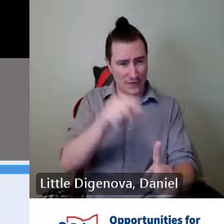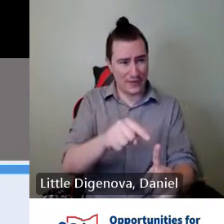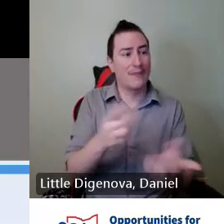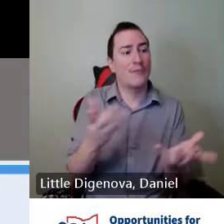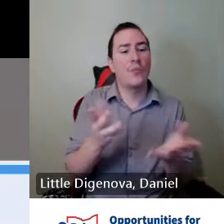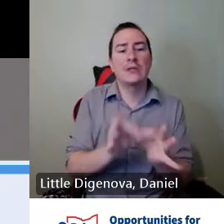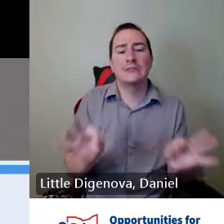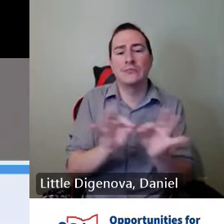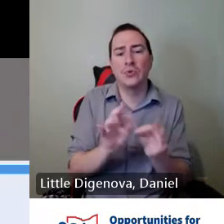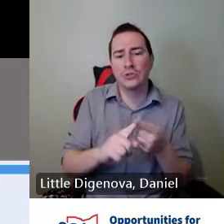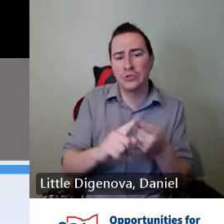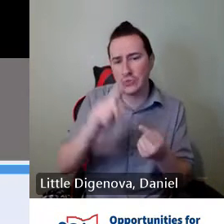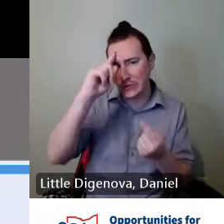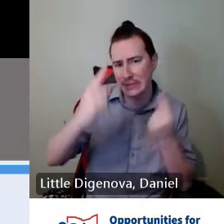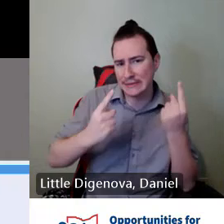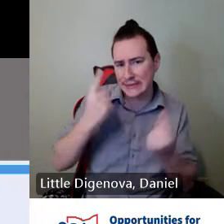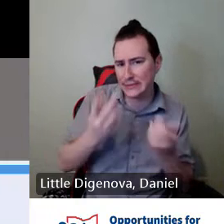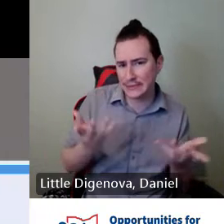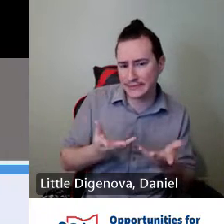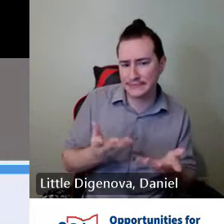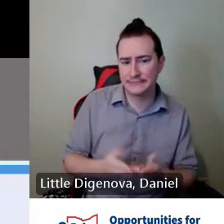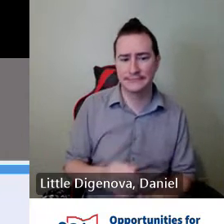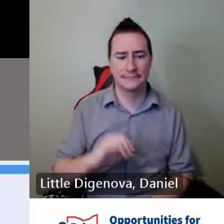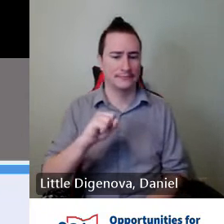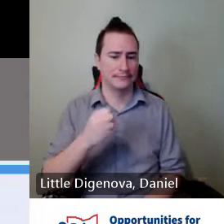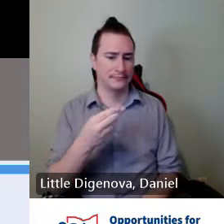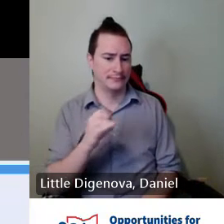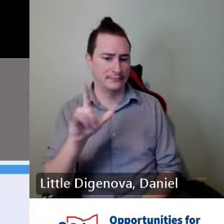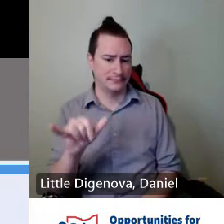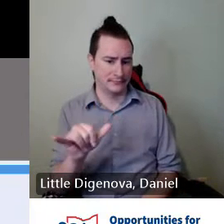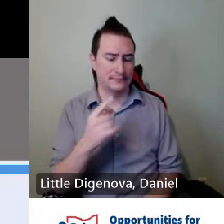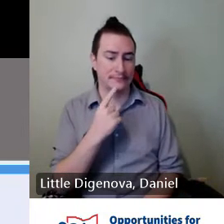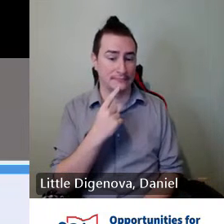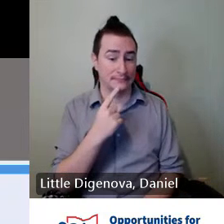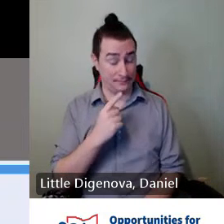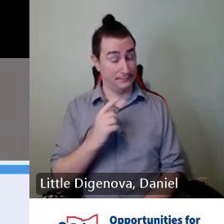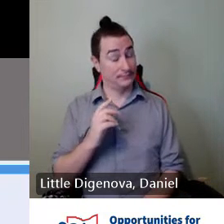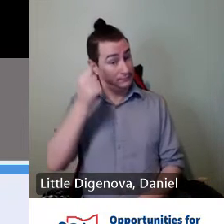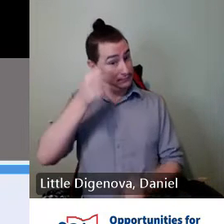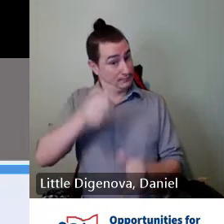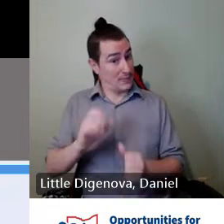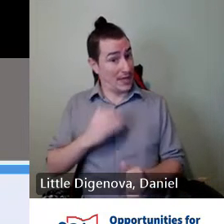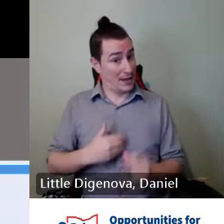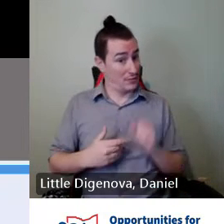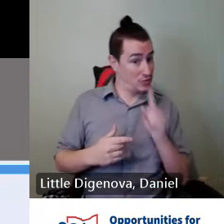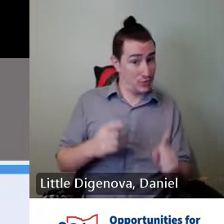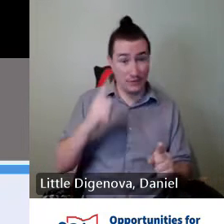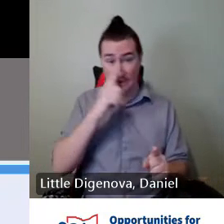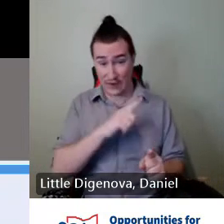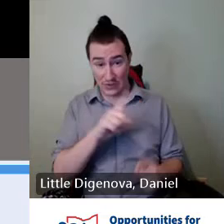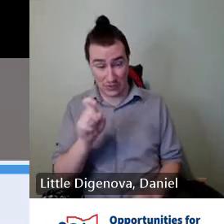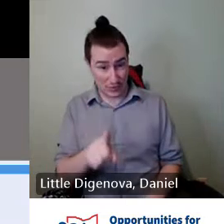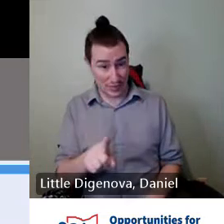Shelly: Julie, just like the result of our true or false question revealed, an employee may need more than one type of